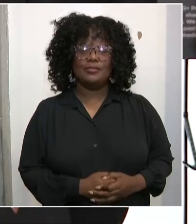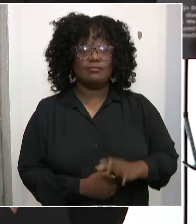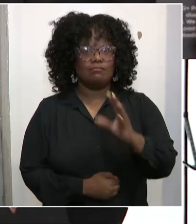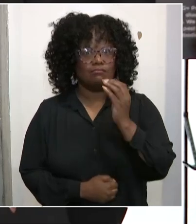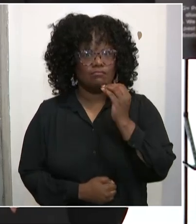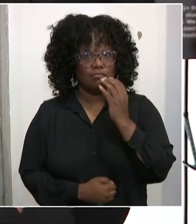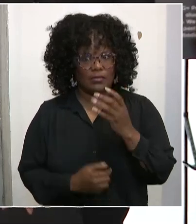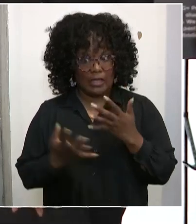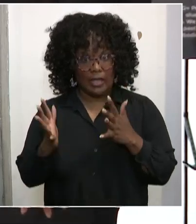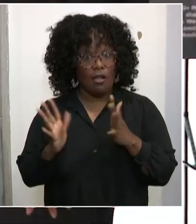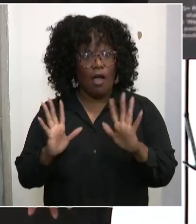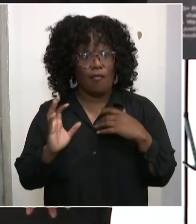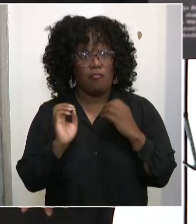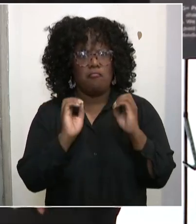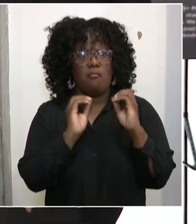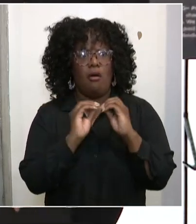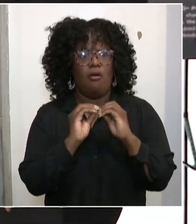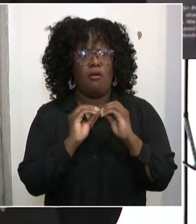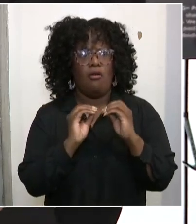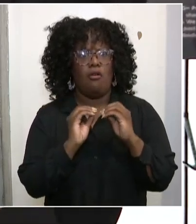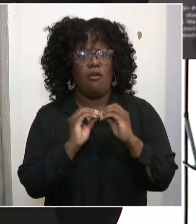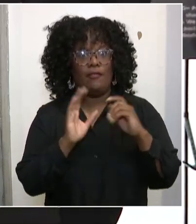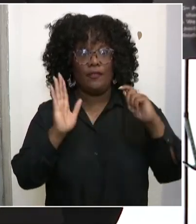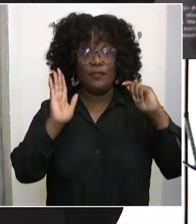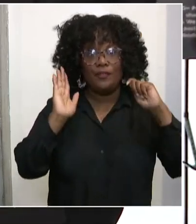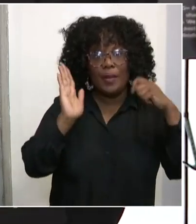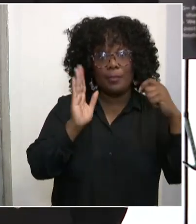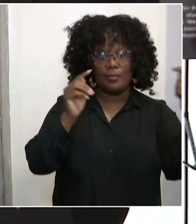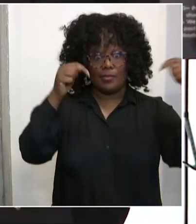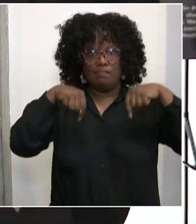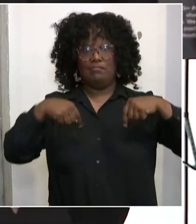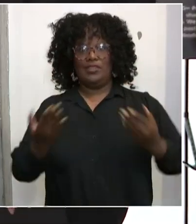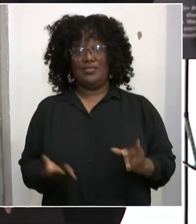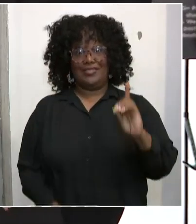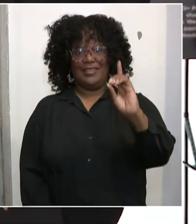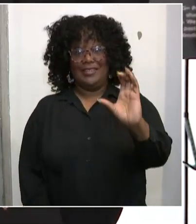next 2 weeks as OCTFME is partnering with two major film festivals,